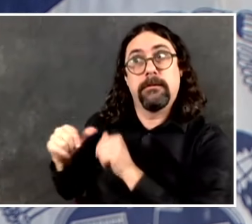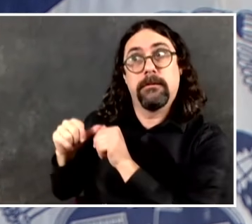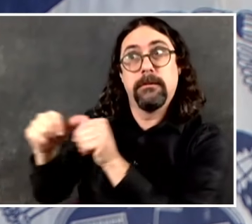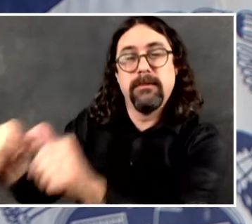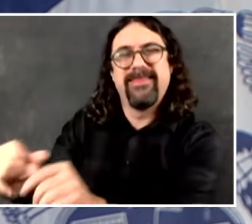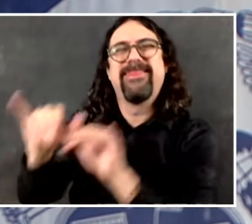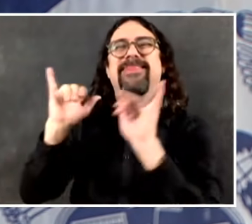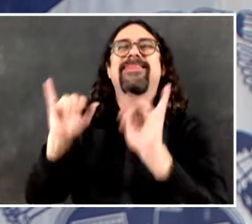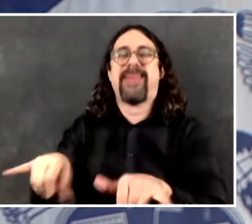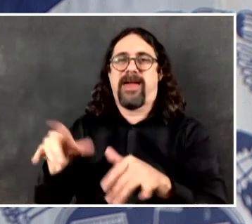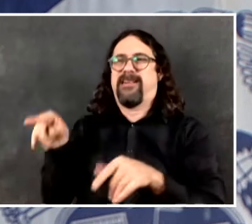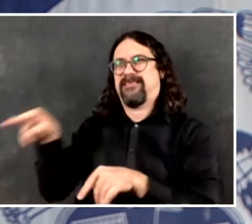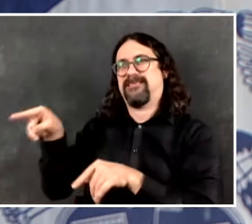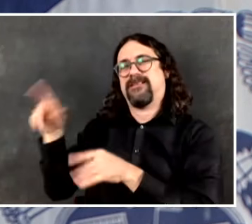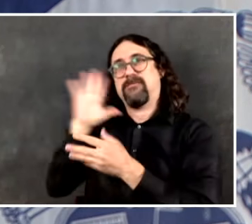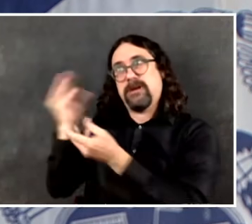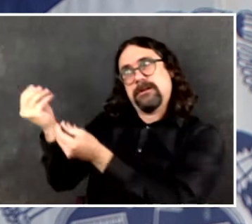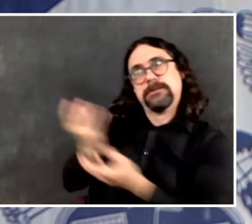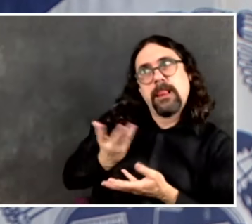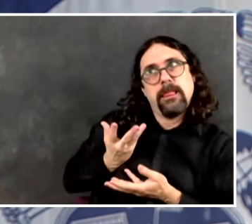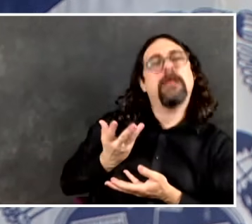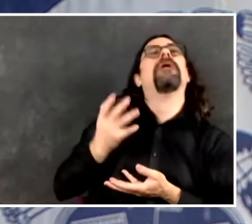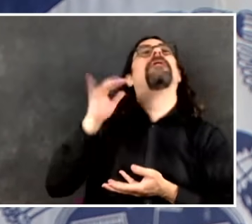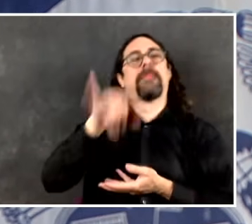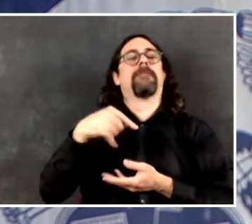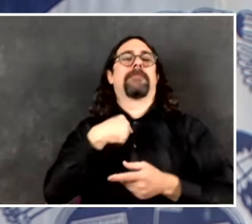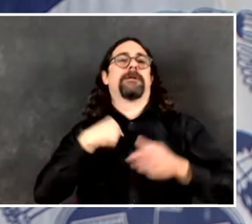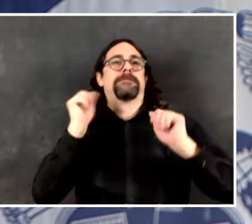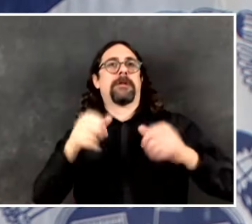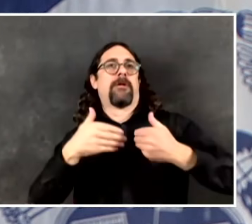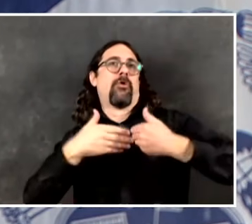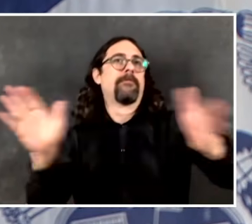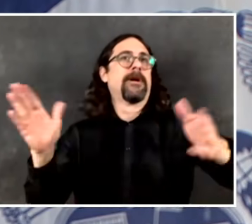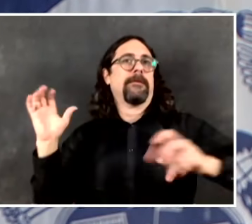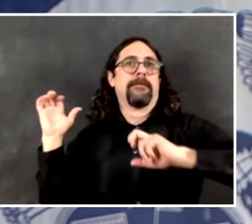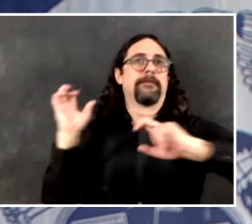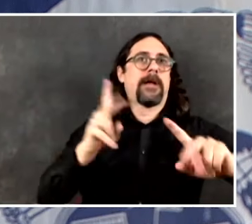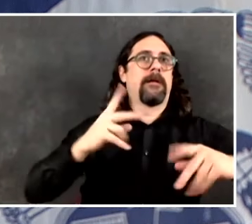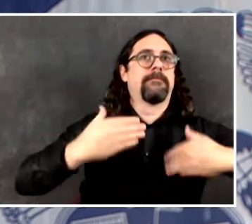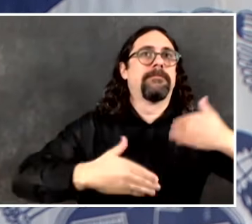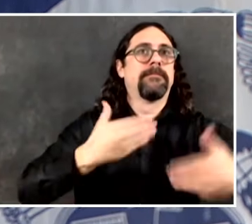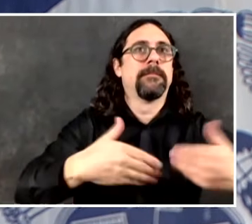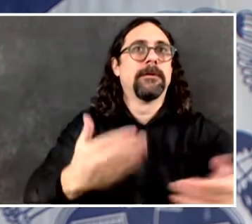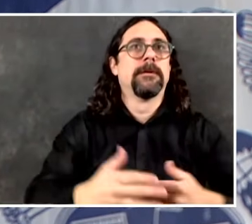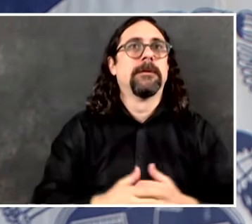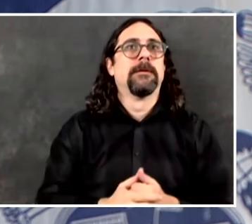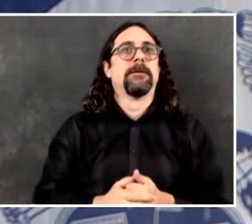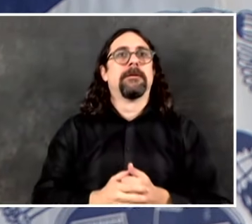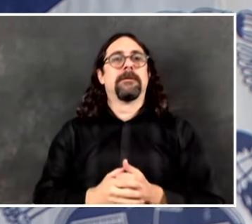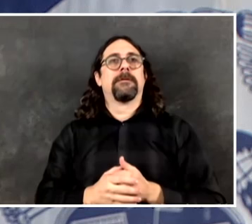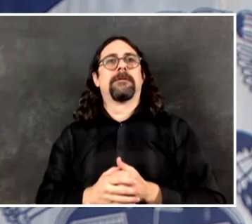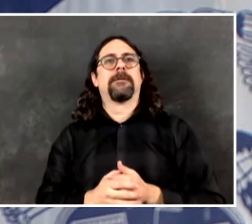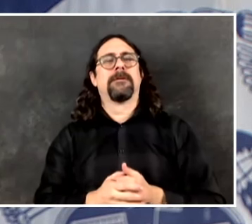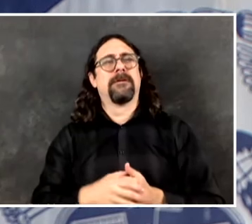TO DO IS ALLOW THIS DISEASE TO REINSERT ITSELF. WE'RE NOT GOING TO RISK PEOPLE'S LIVES. WE'RE GOING TO BE